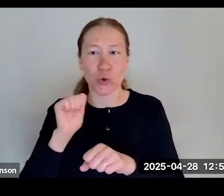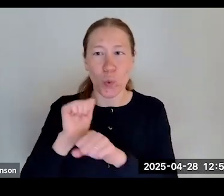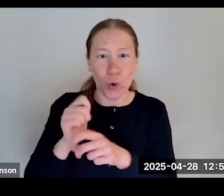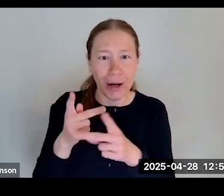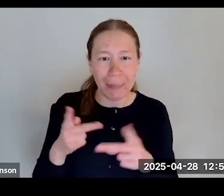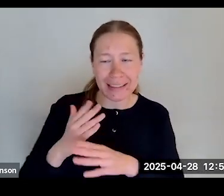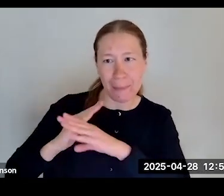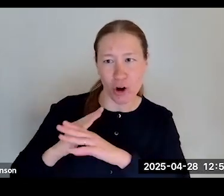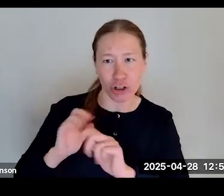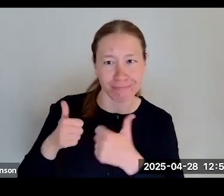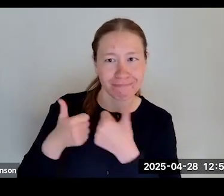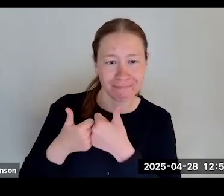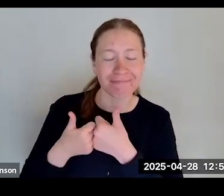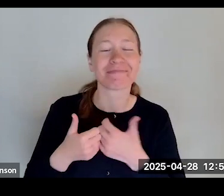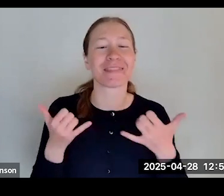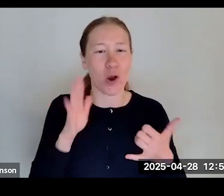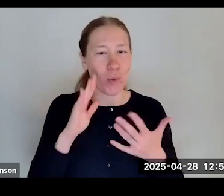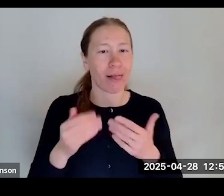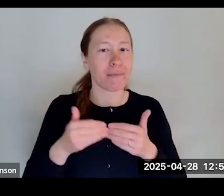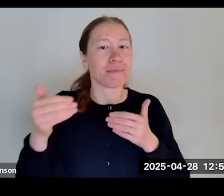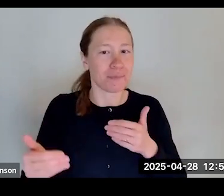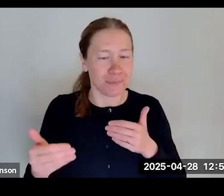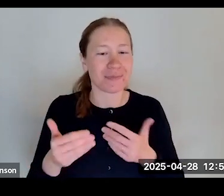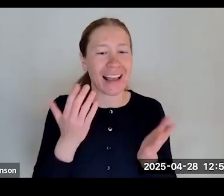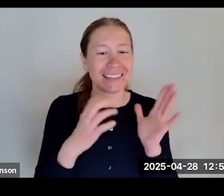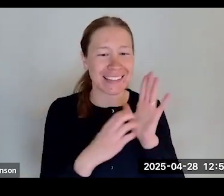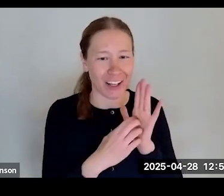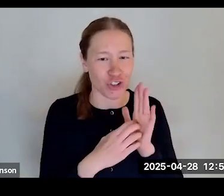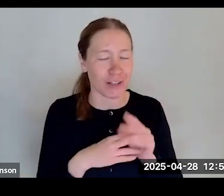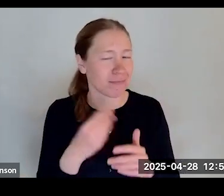as we go into our next section, so keep these in the back of your mind.